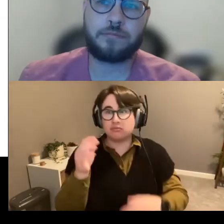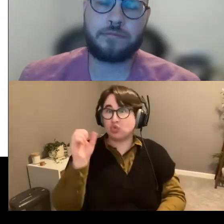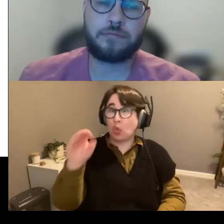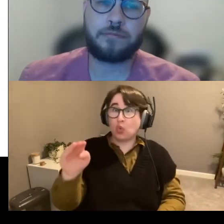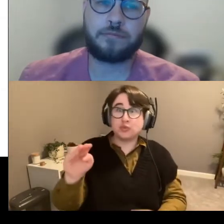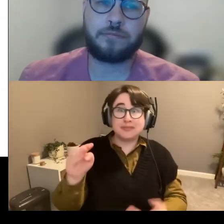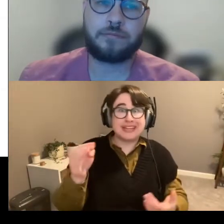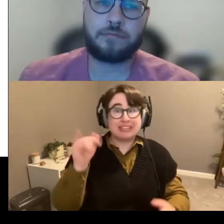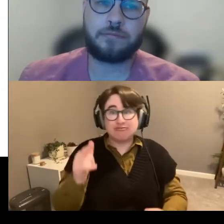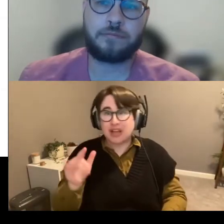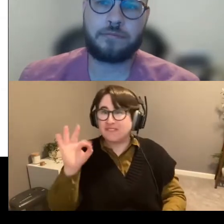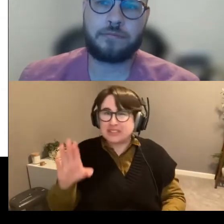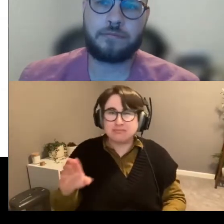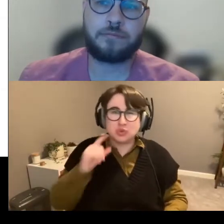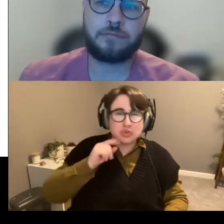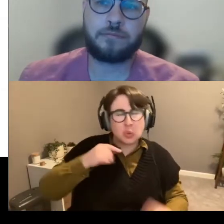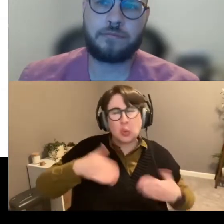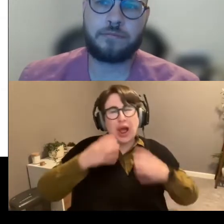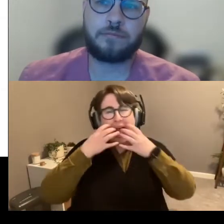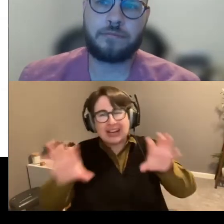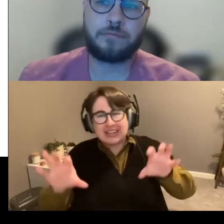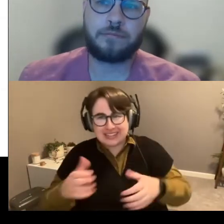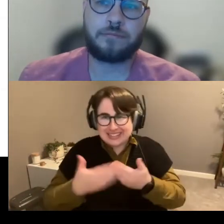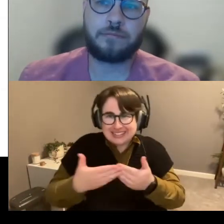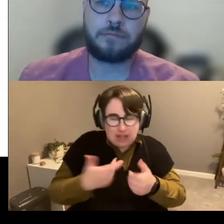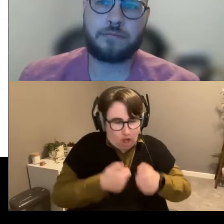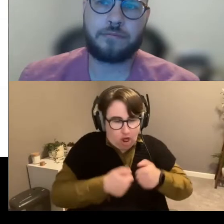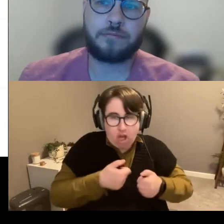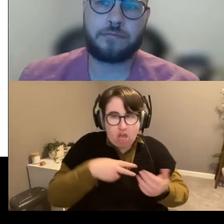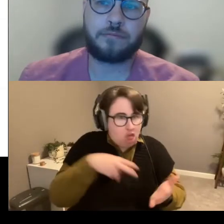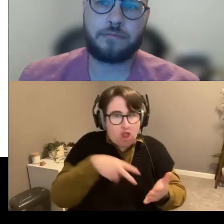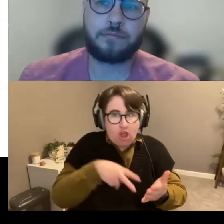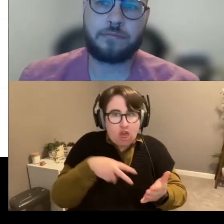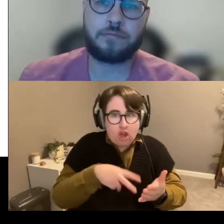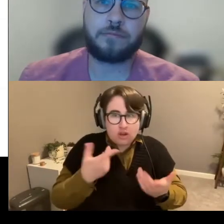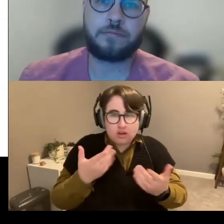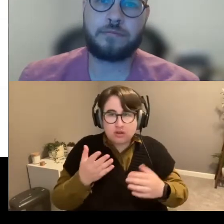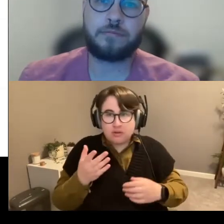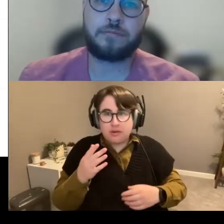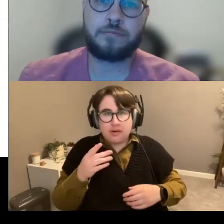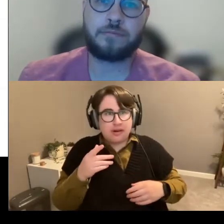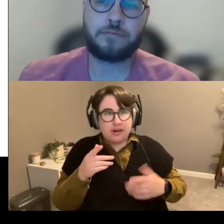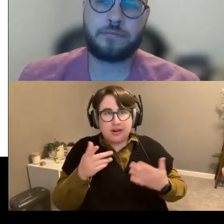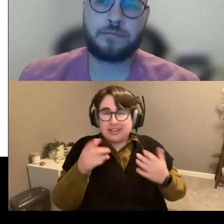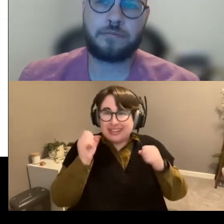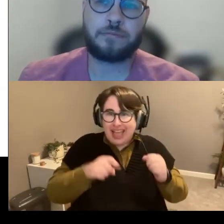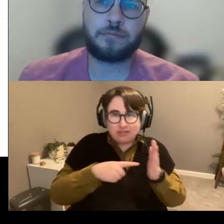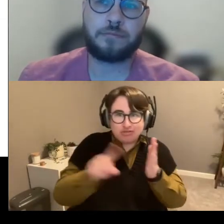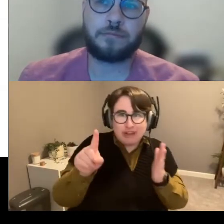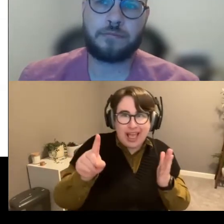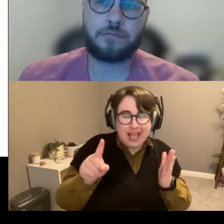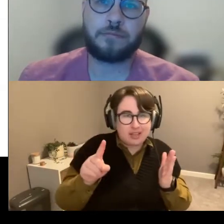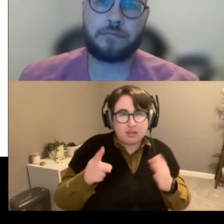and things like that are at our fingertips, where we can just be checking out our TikTok